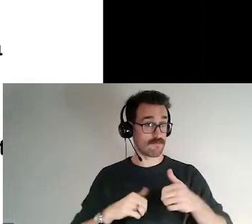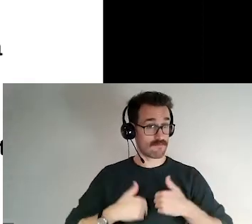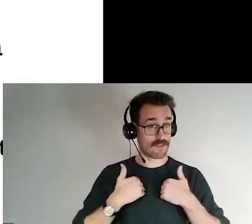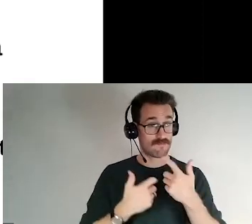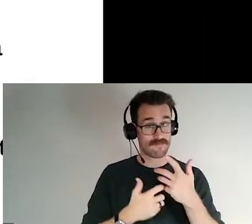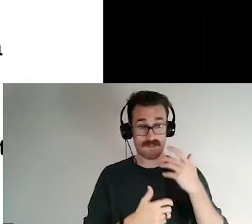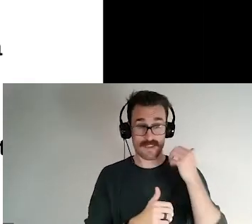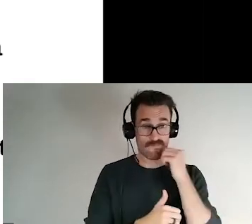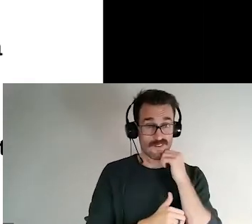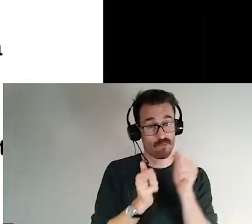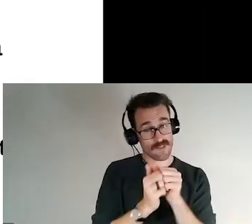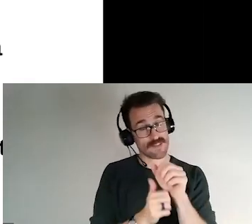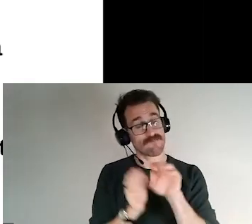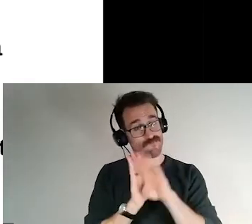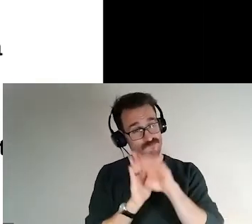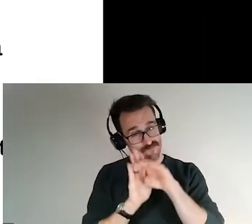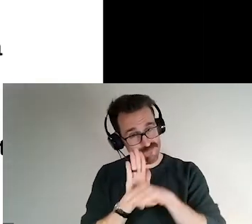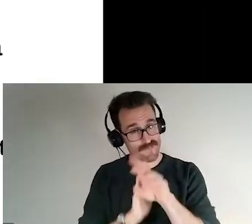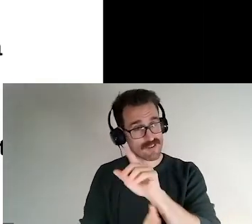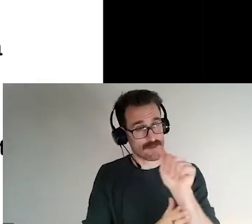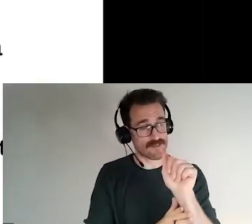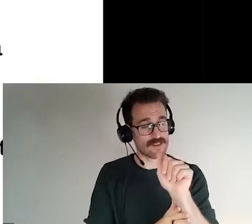to really communicate more effectively about their lived experience.